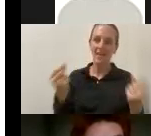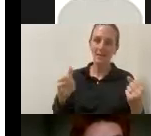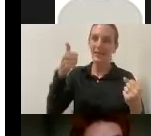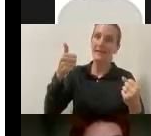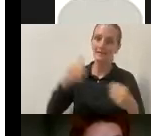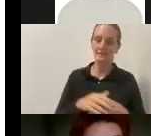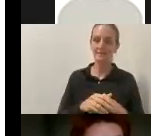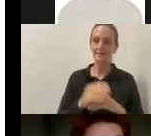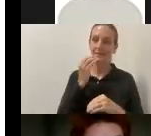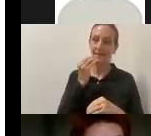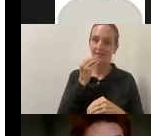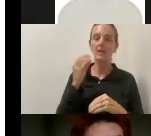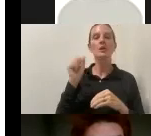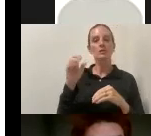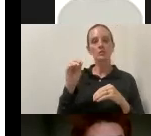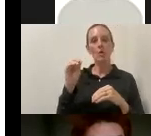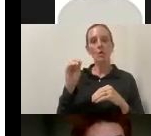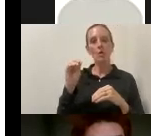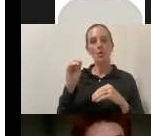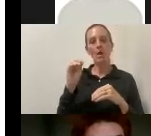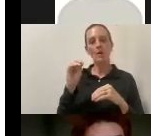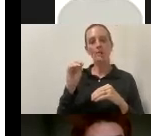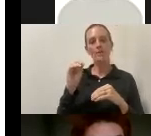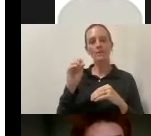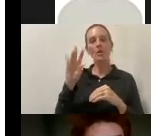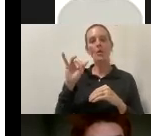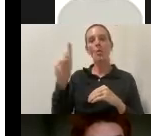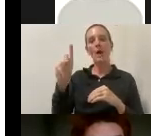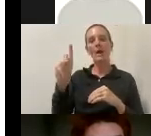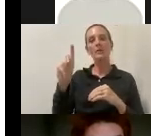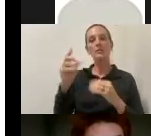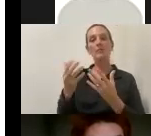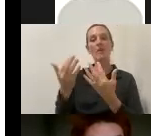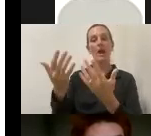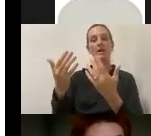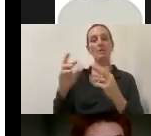So wildfire preparedness in this community there was a wildfire that spread very quickly